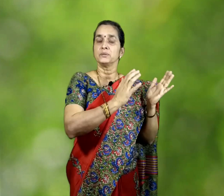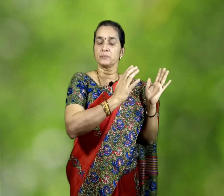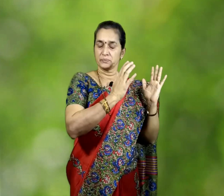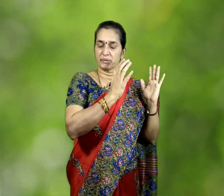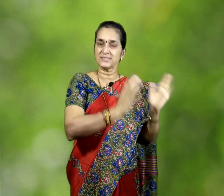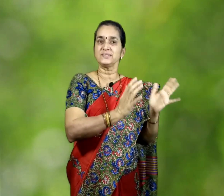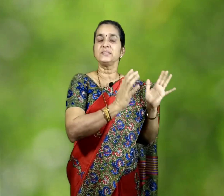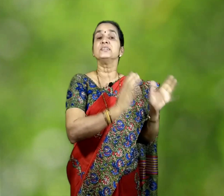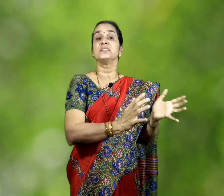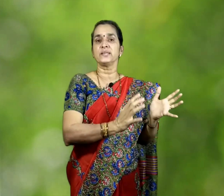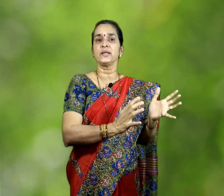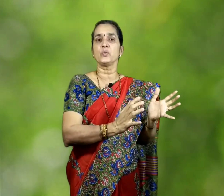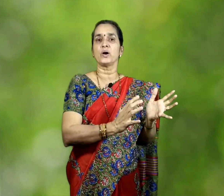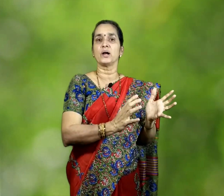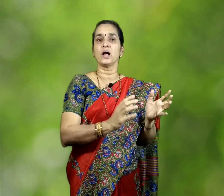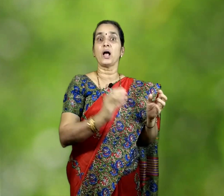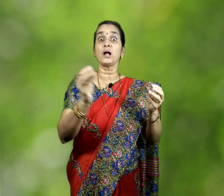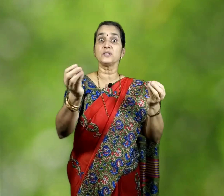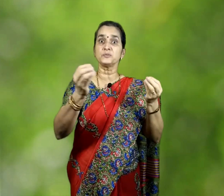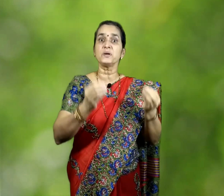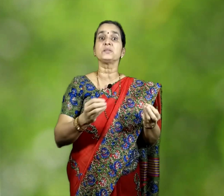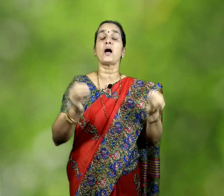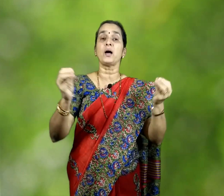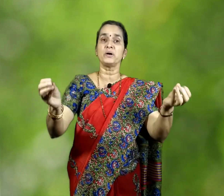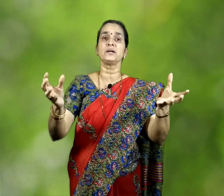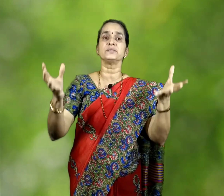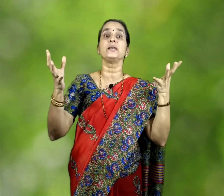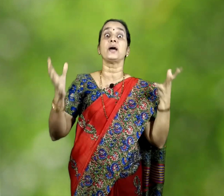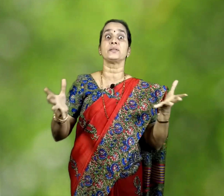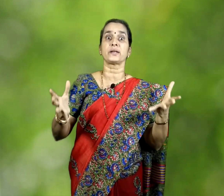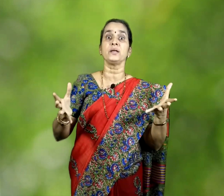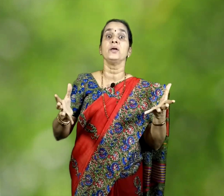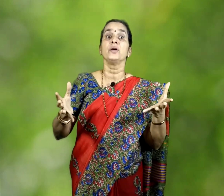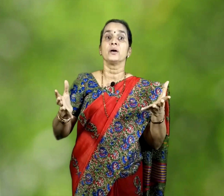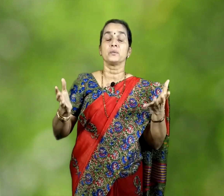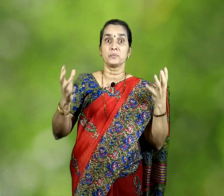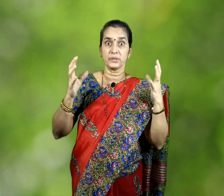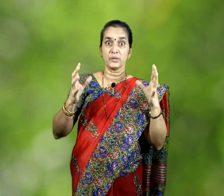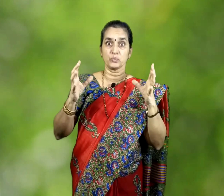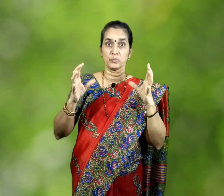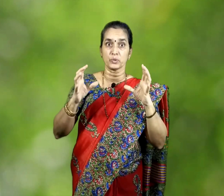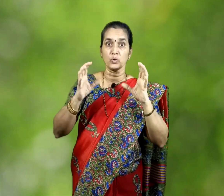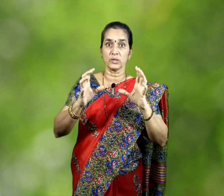When mentality of people is like that there can be a chance that such monkeys